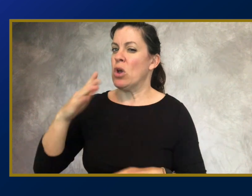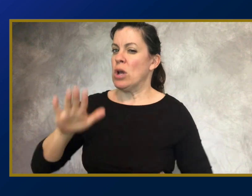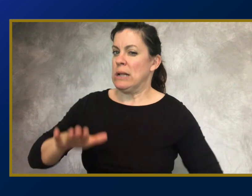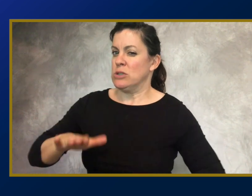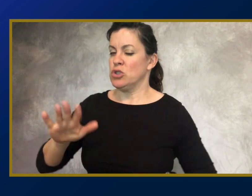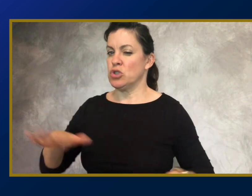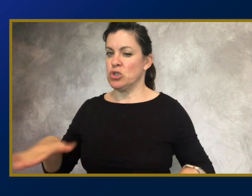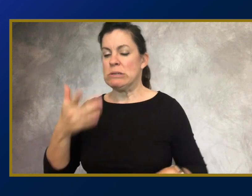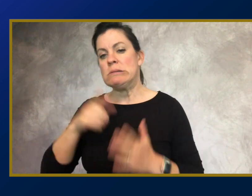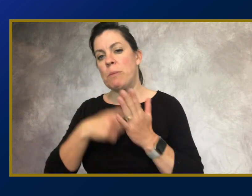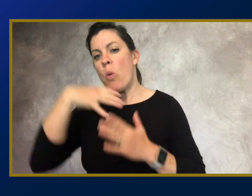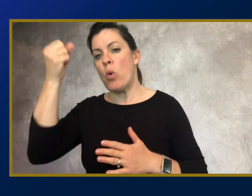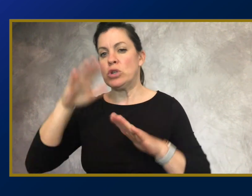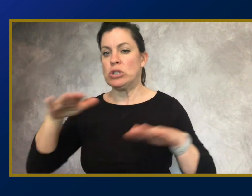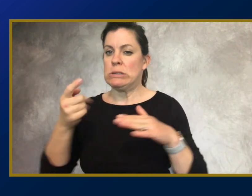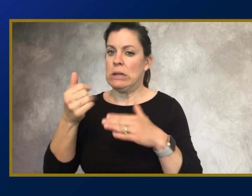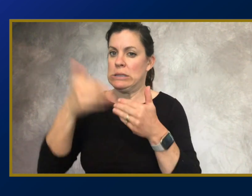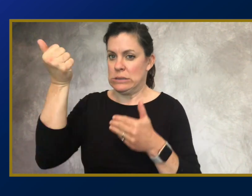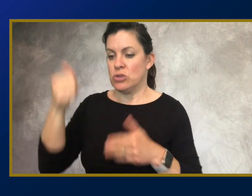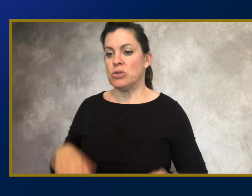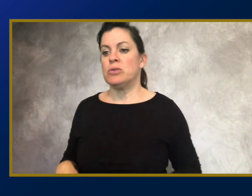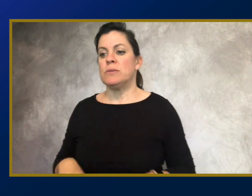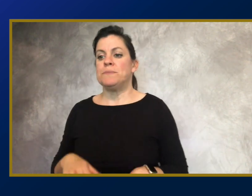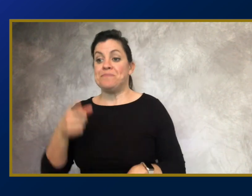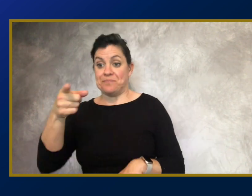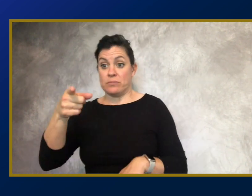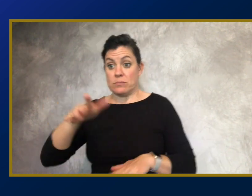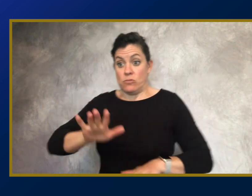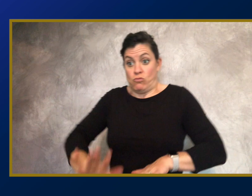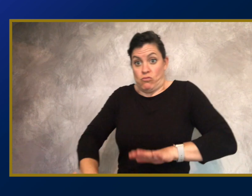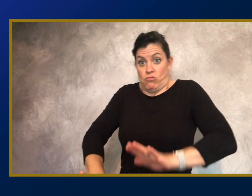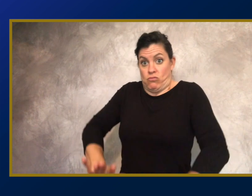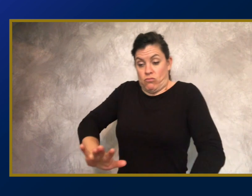and we come all the way over and we practice walking like a bear. So, you're holding your